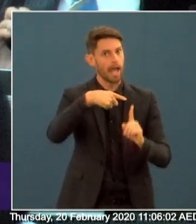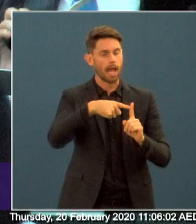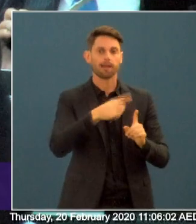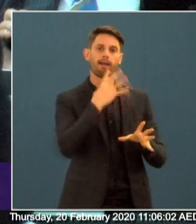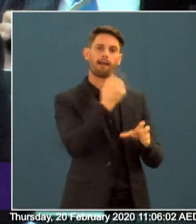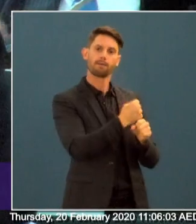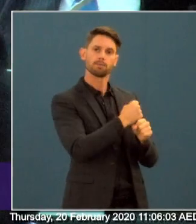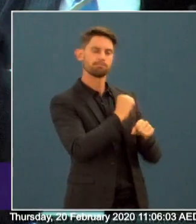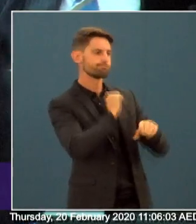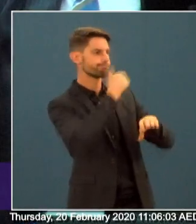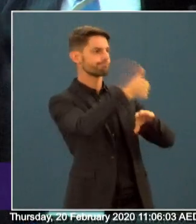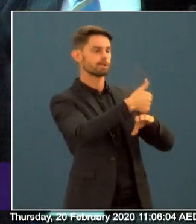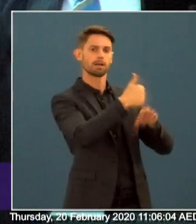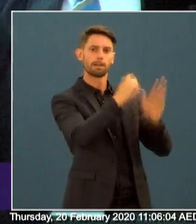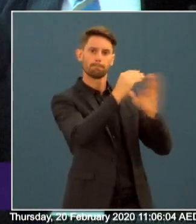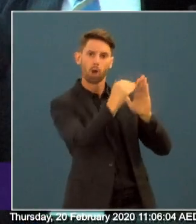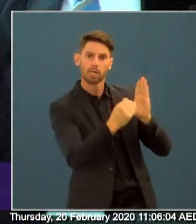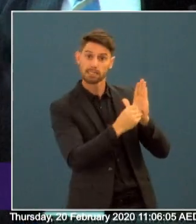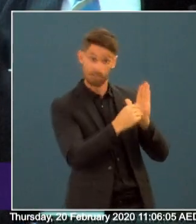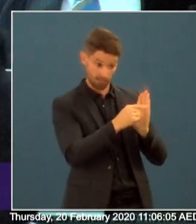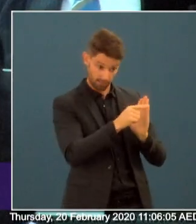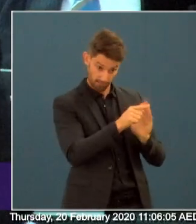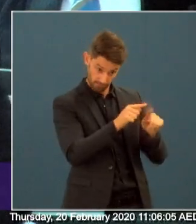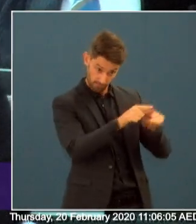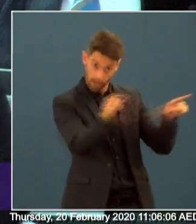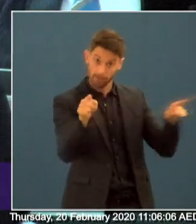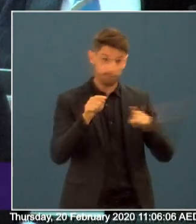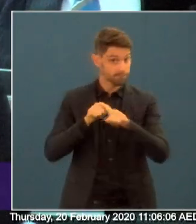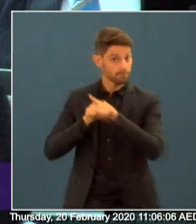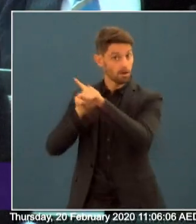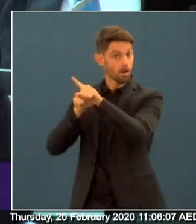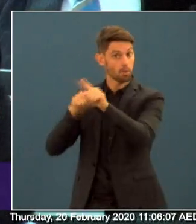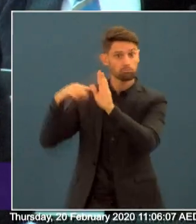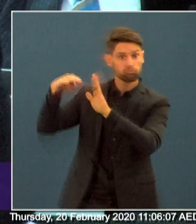Do you see reference to the Convention or a human rights approach being a feature